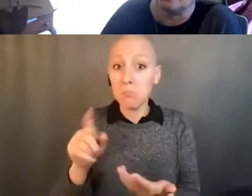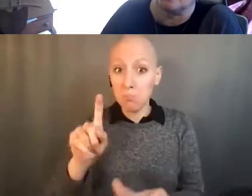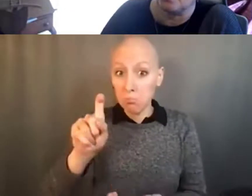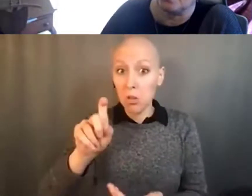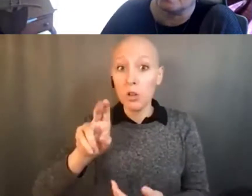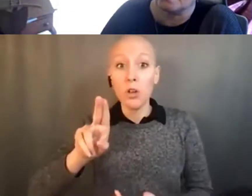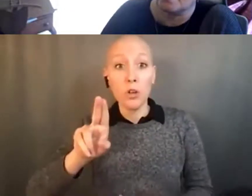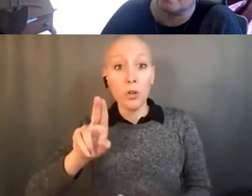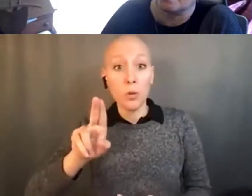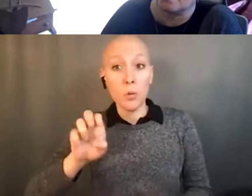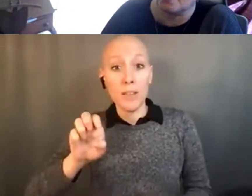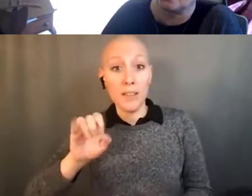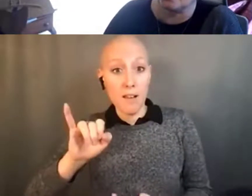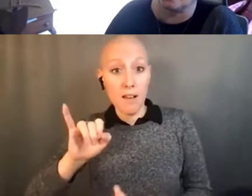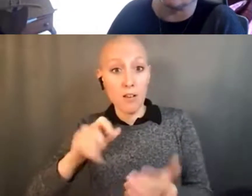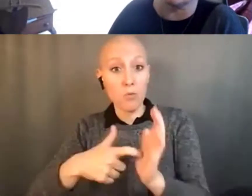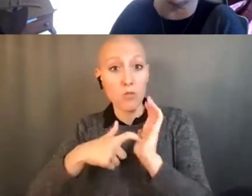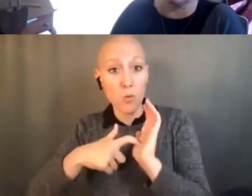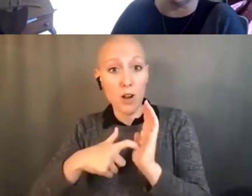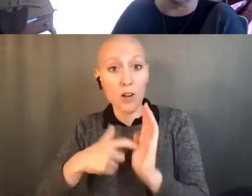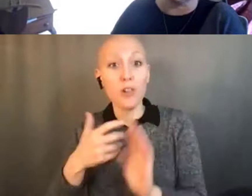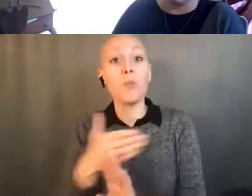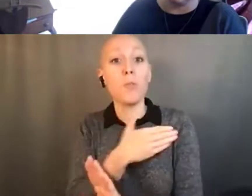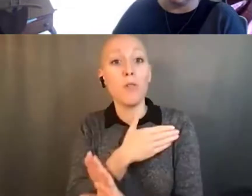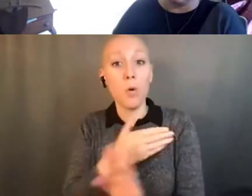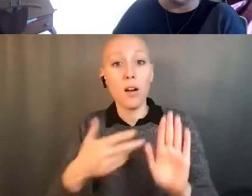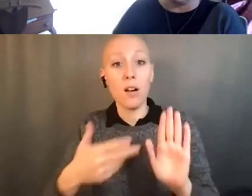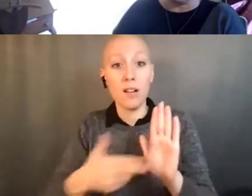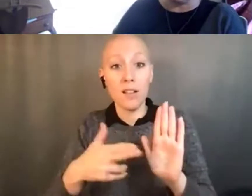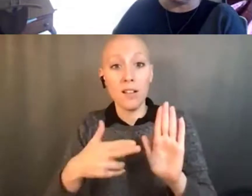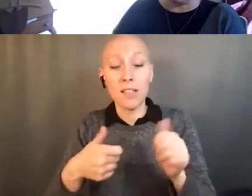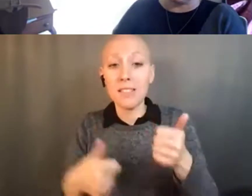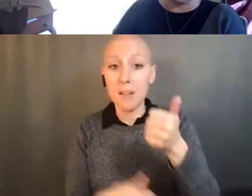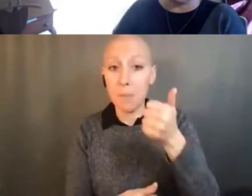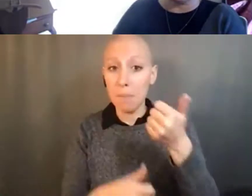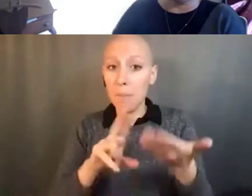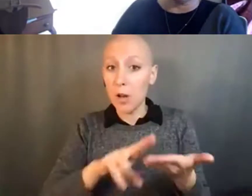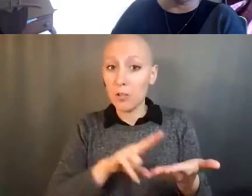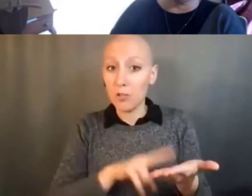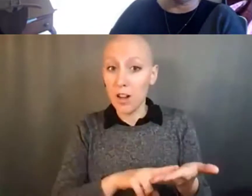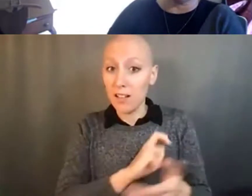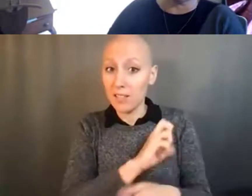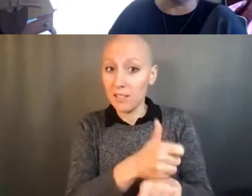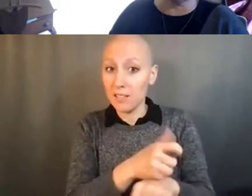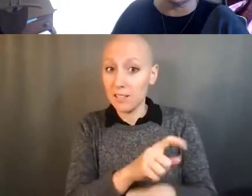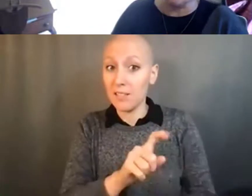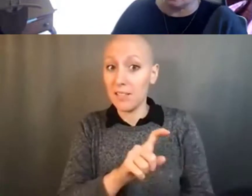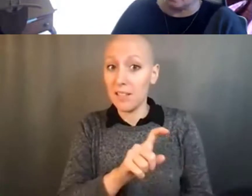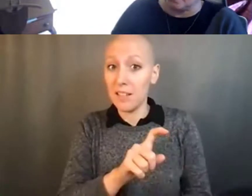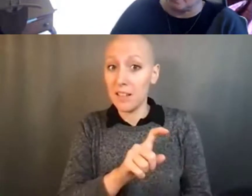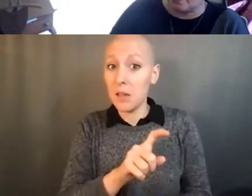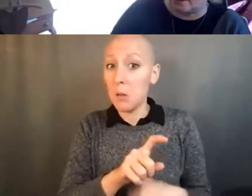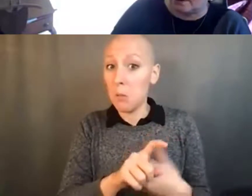before the time of the subcontract was established. So that is a question that we will,